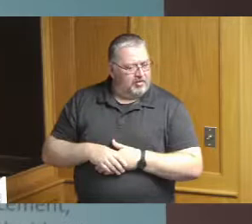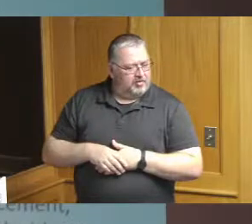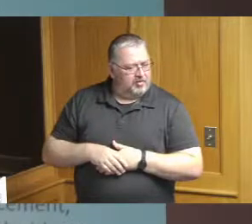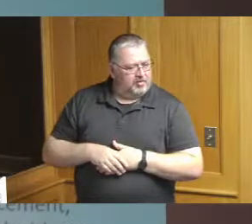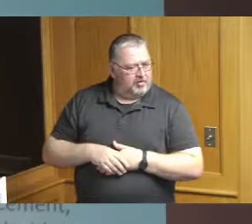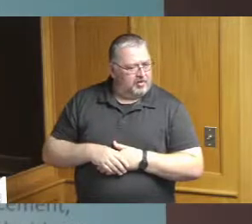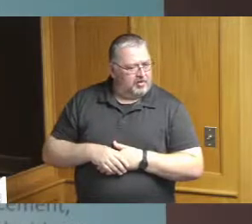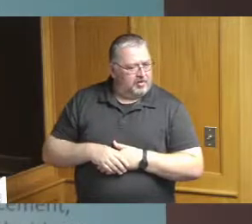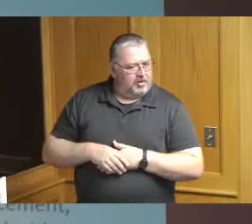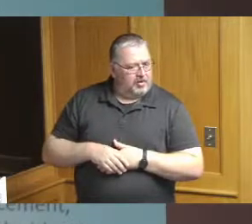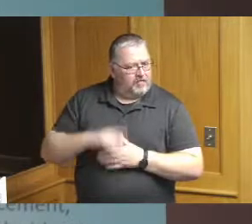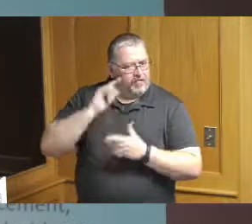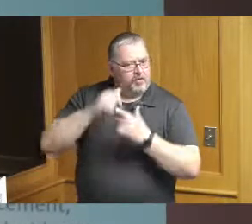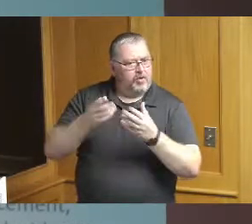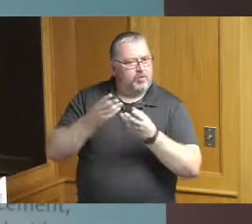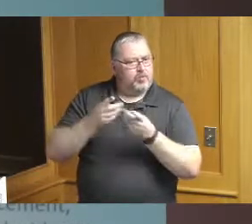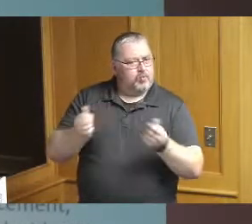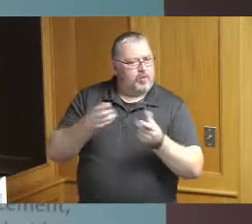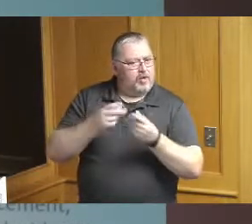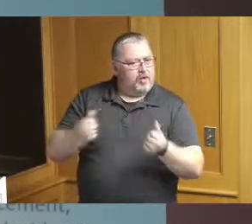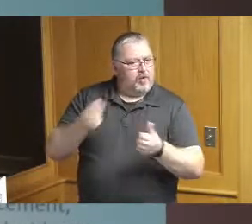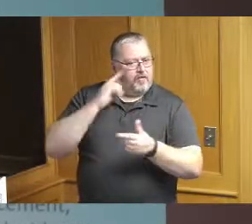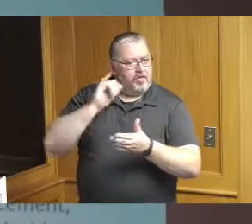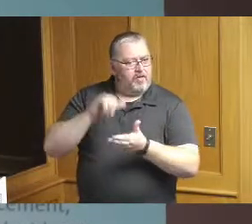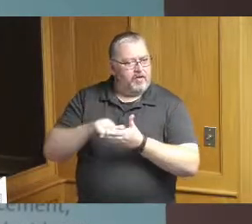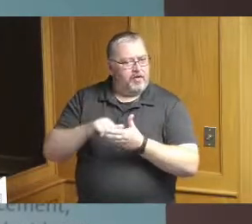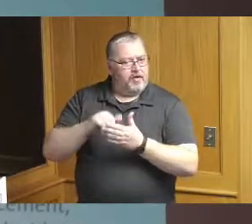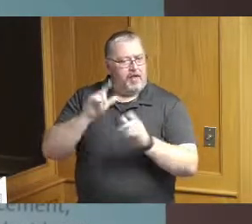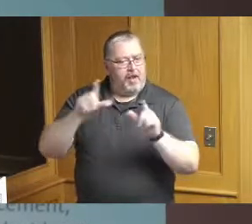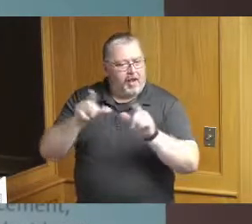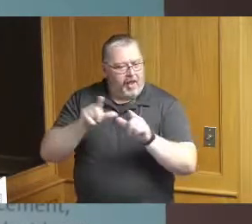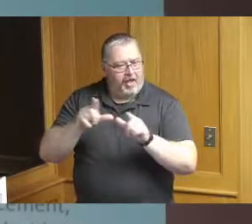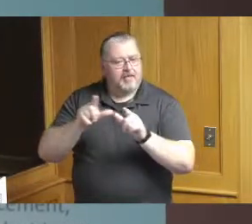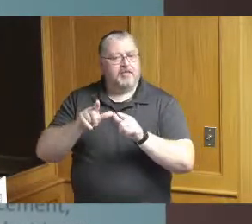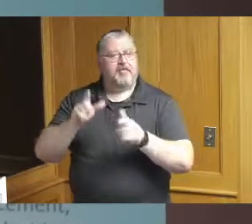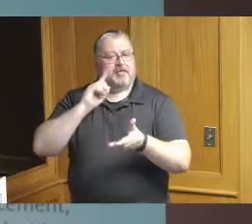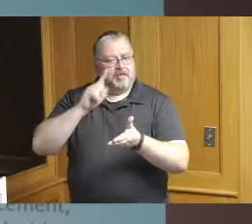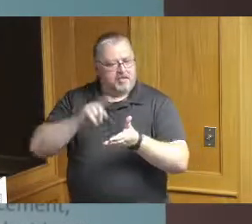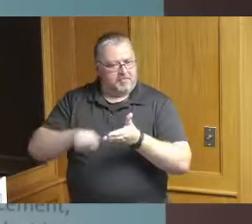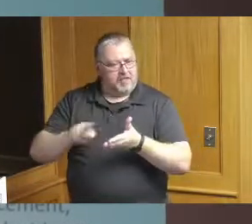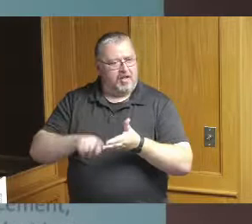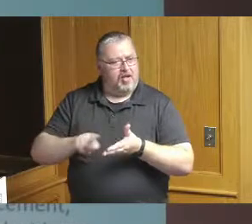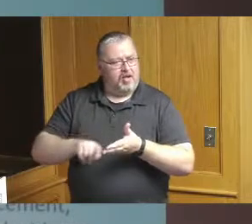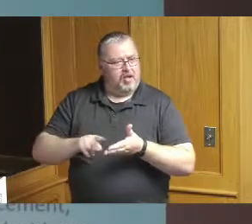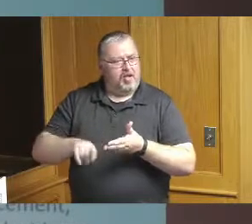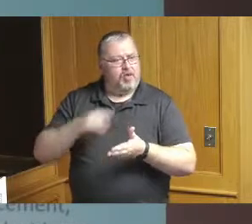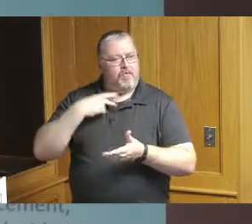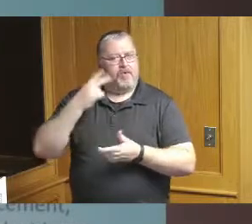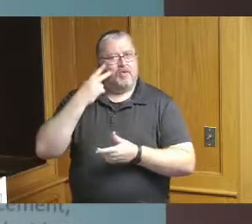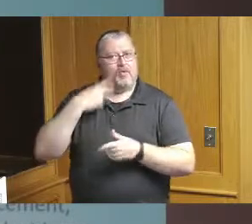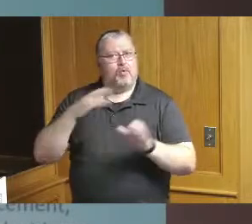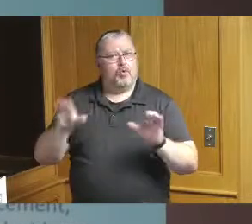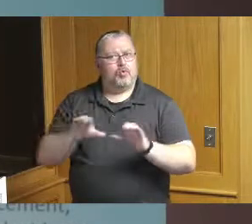we provide solutions related to permitting licensing inspections for enforcement for the departments to use and do their daily work